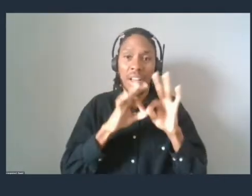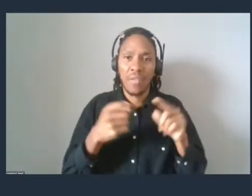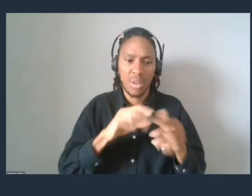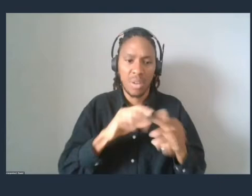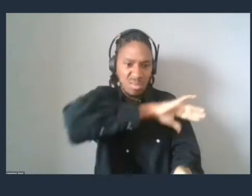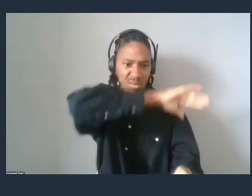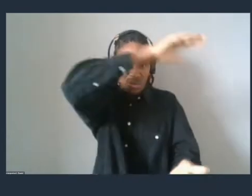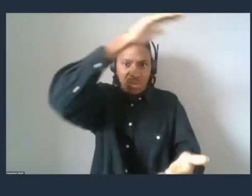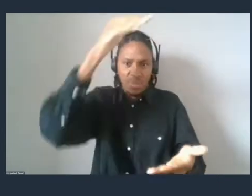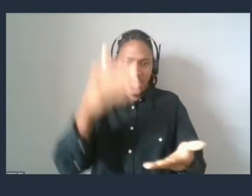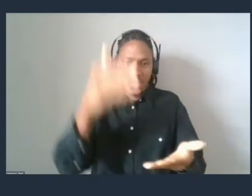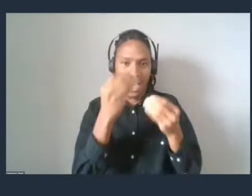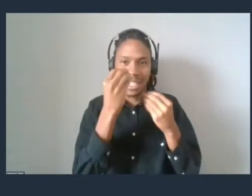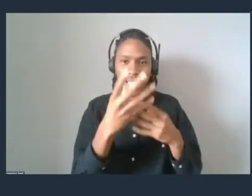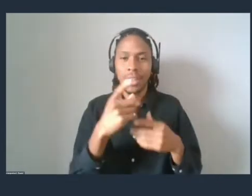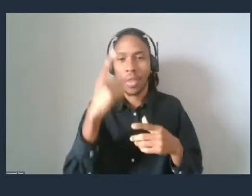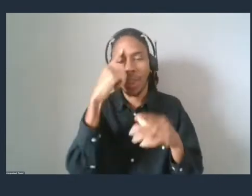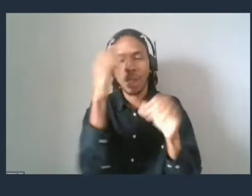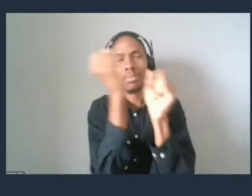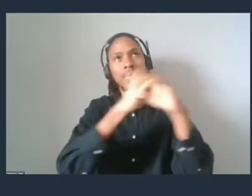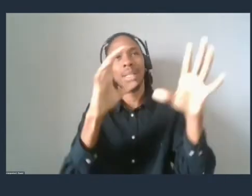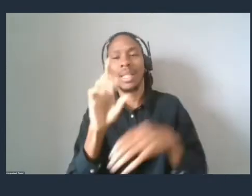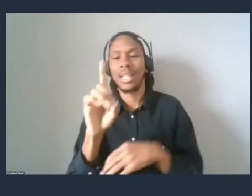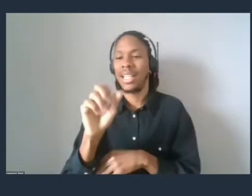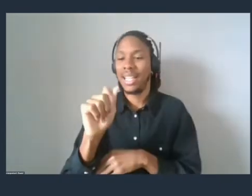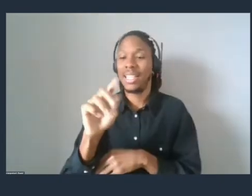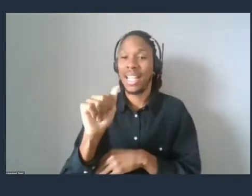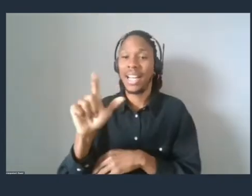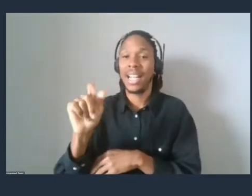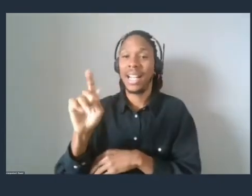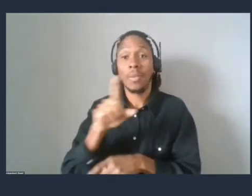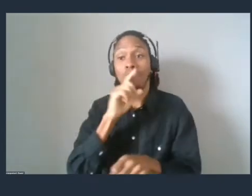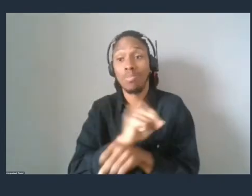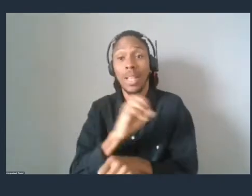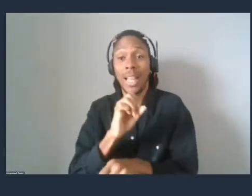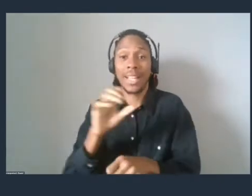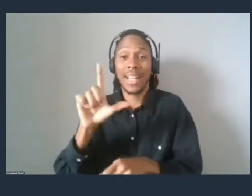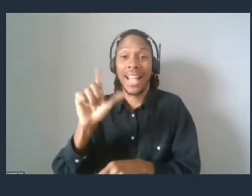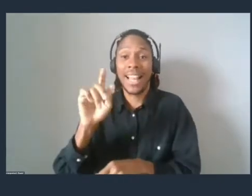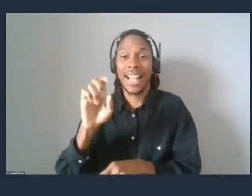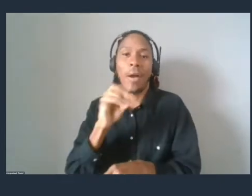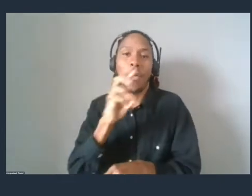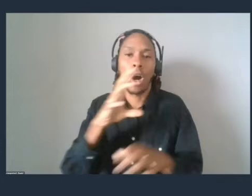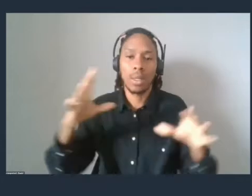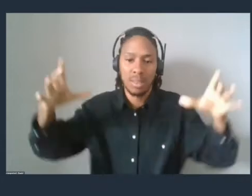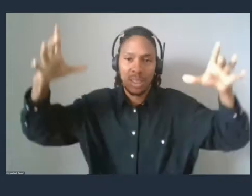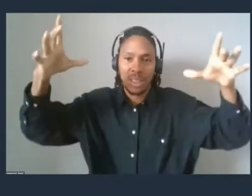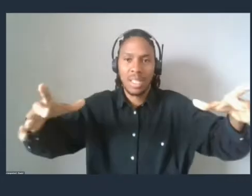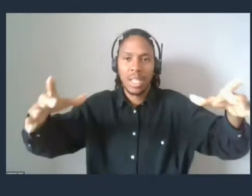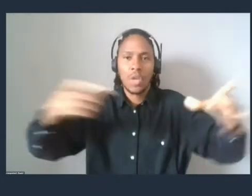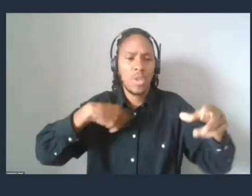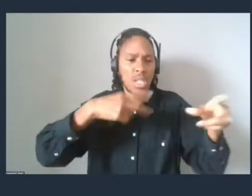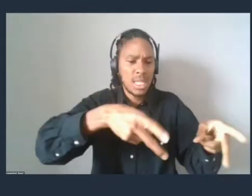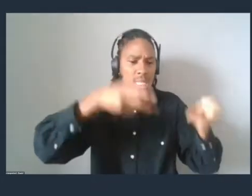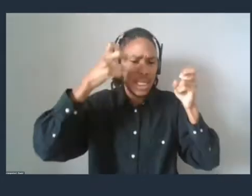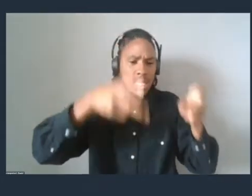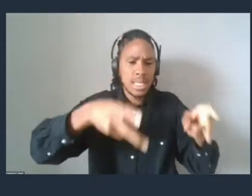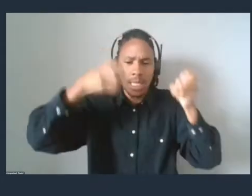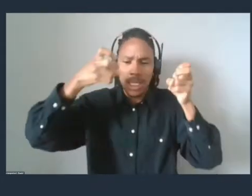So that's how you can think of a data lake. It really is a lake with lots of different ways to extract value out of it surrounding it.